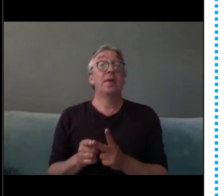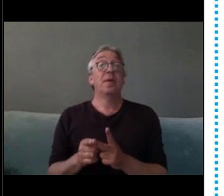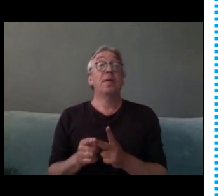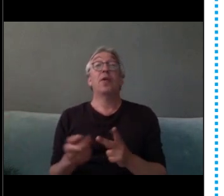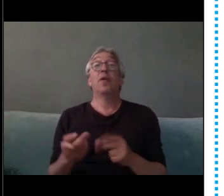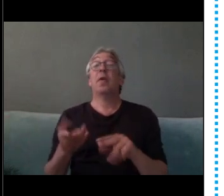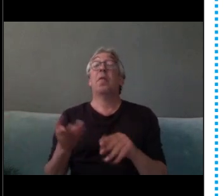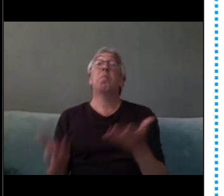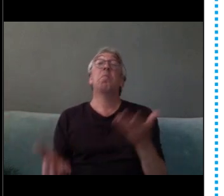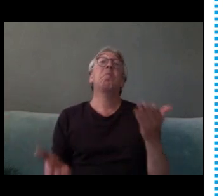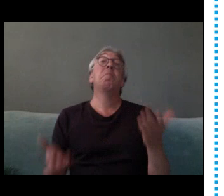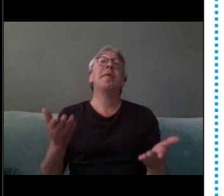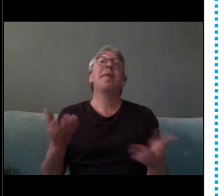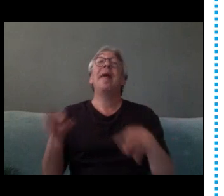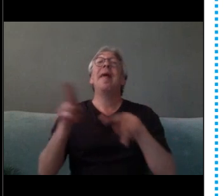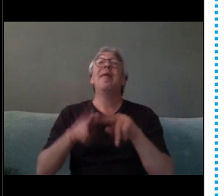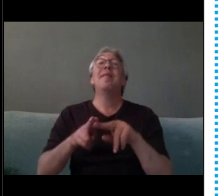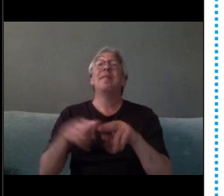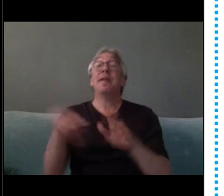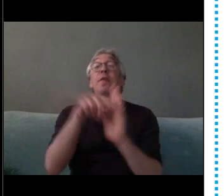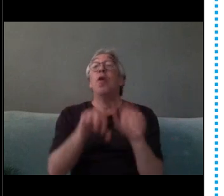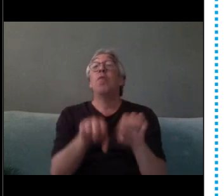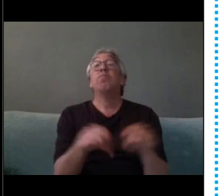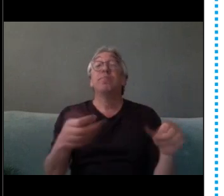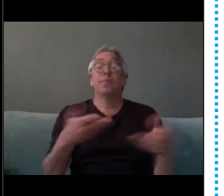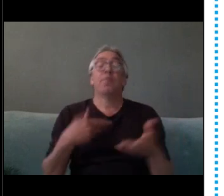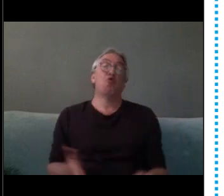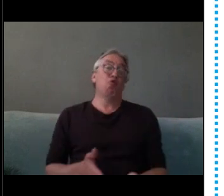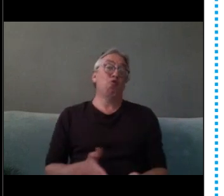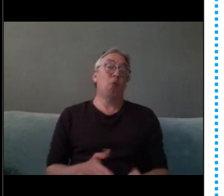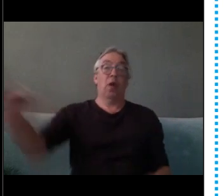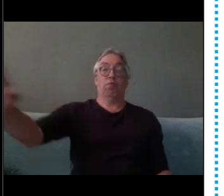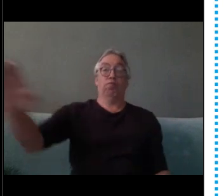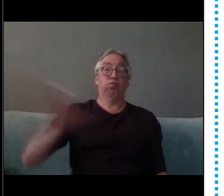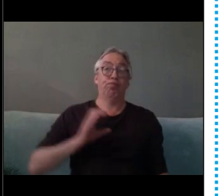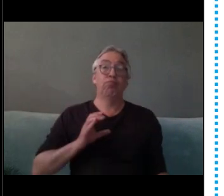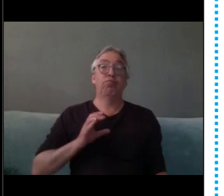You can be compensated, reimbursed or rerouted in delays or cancellations